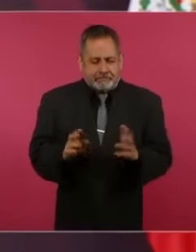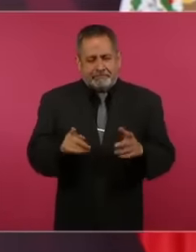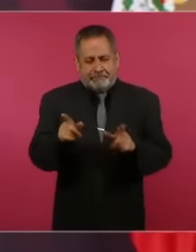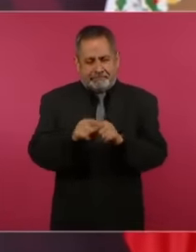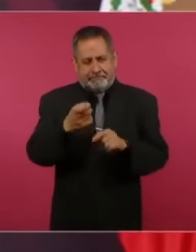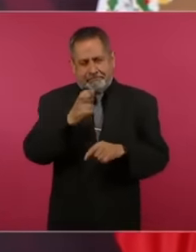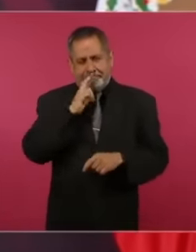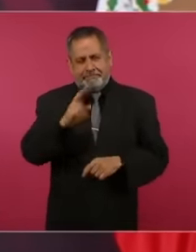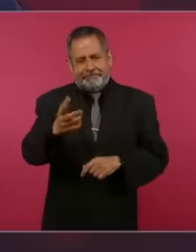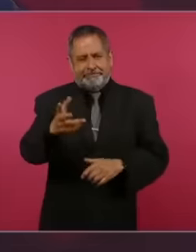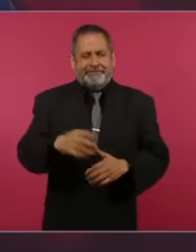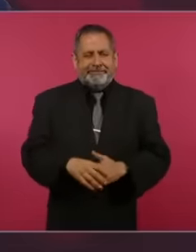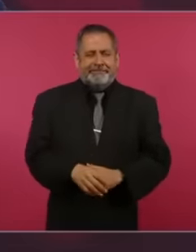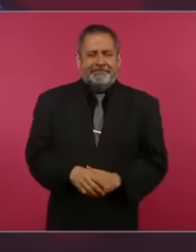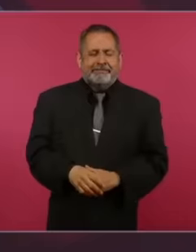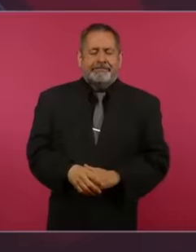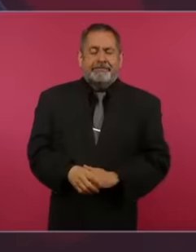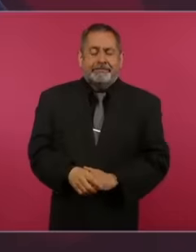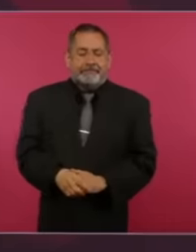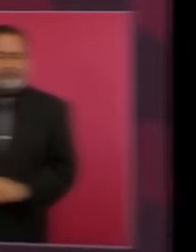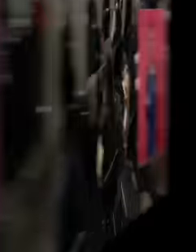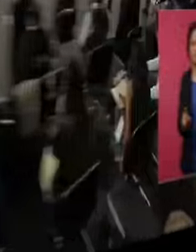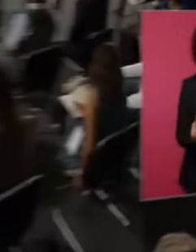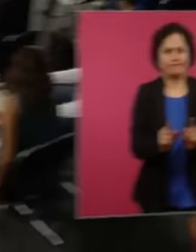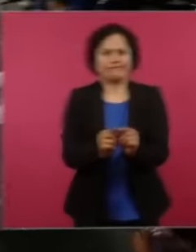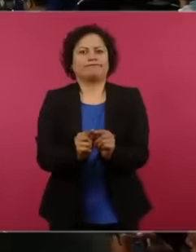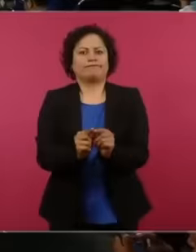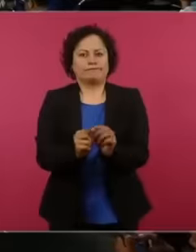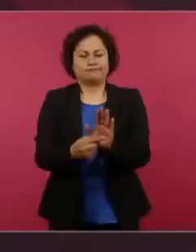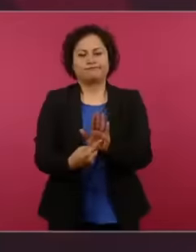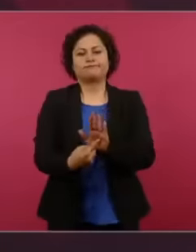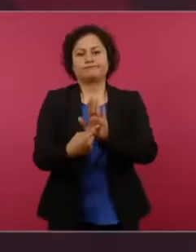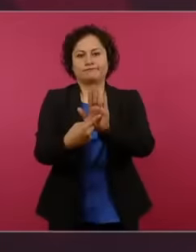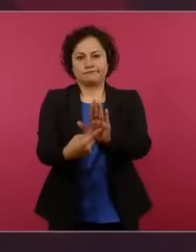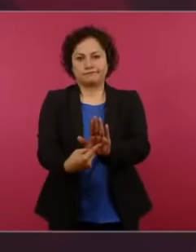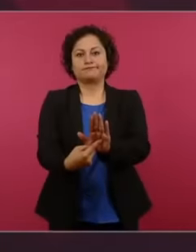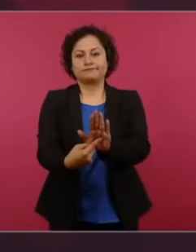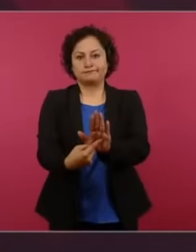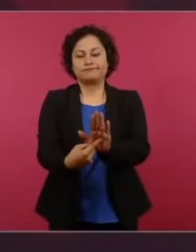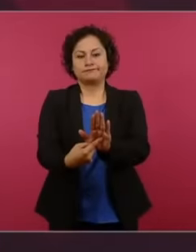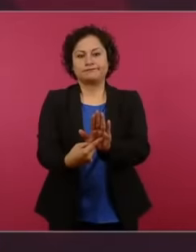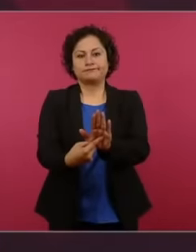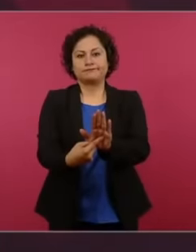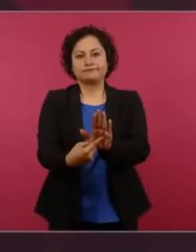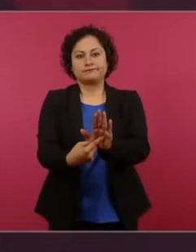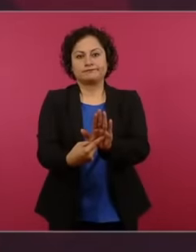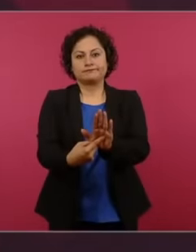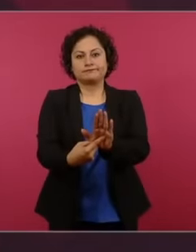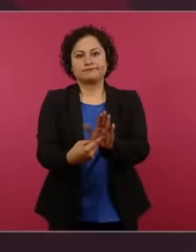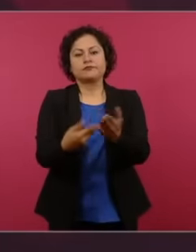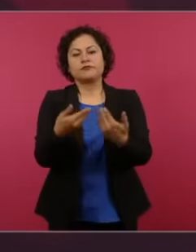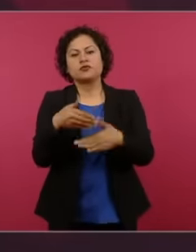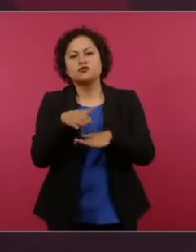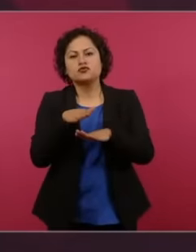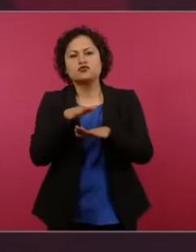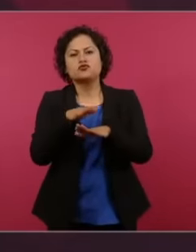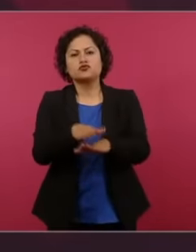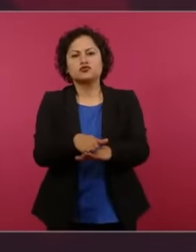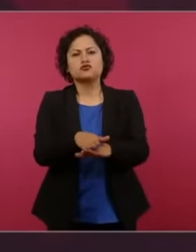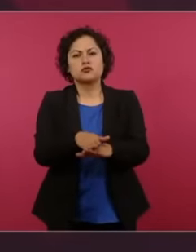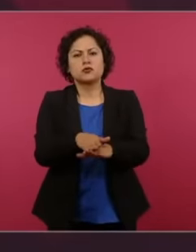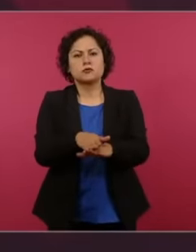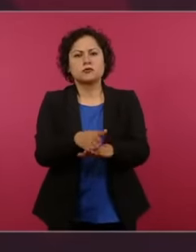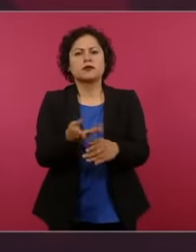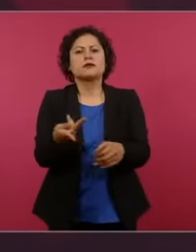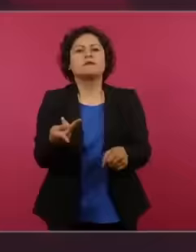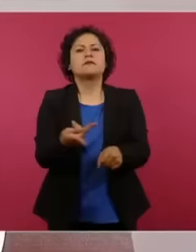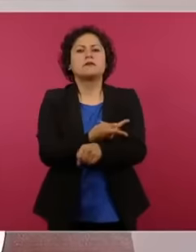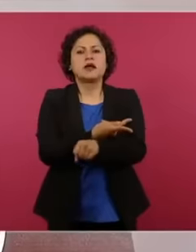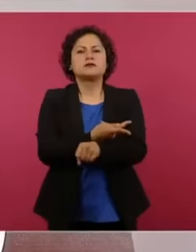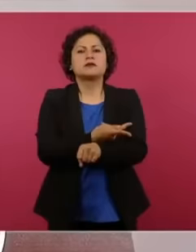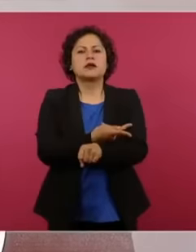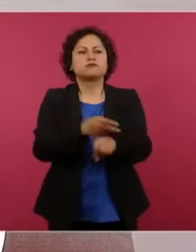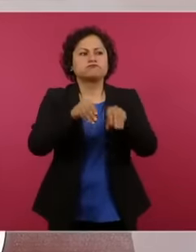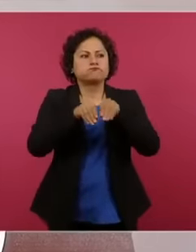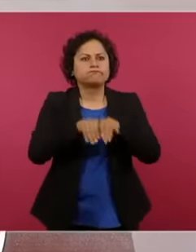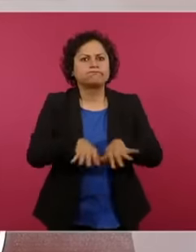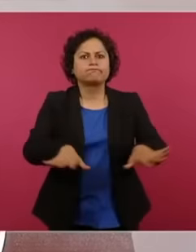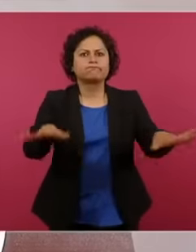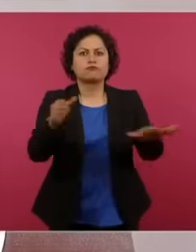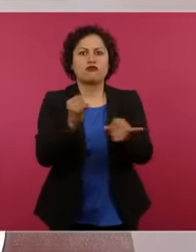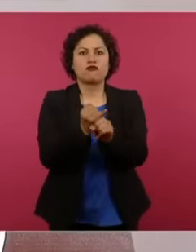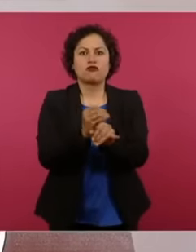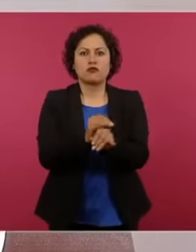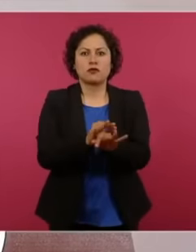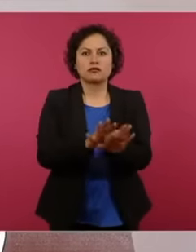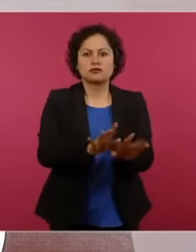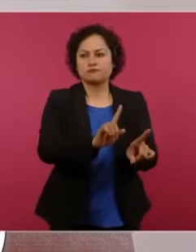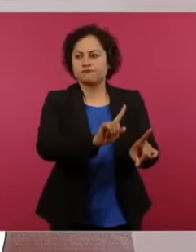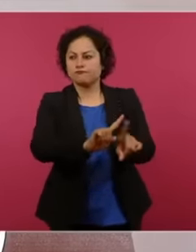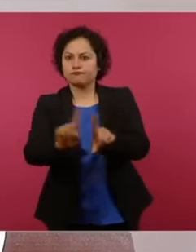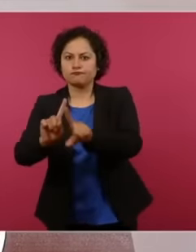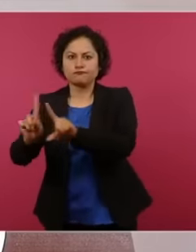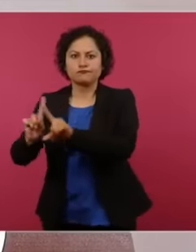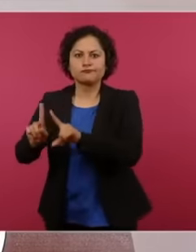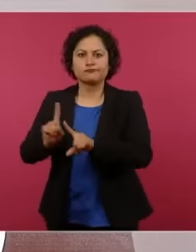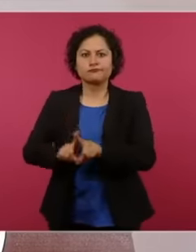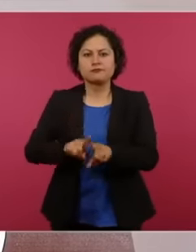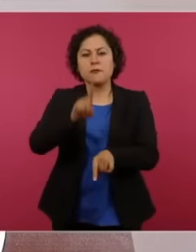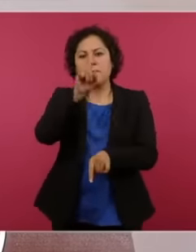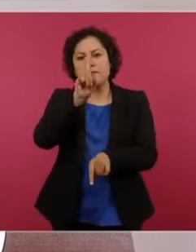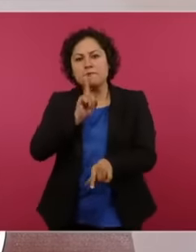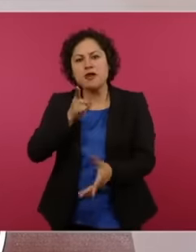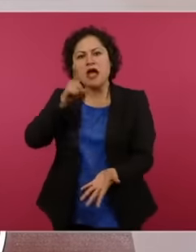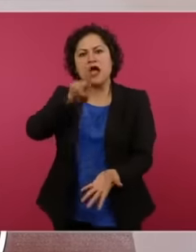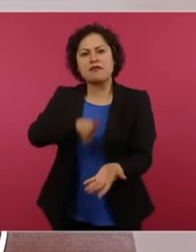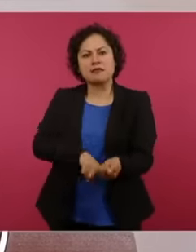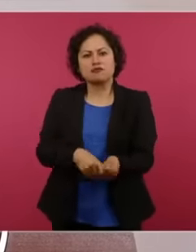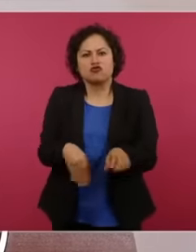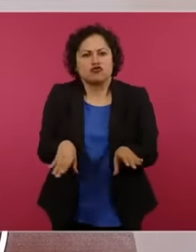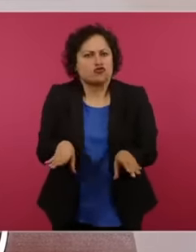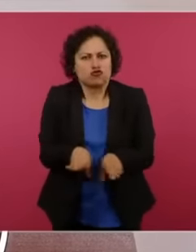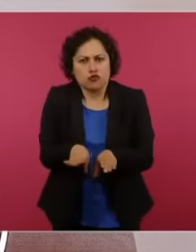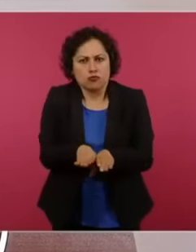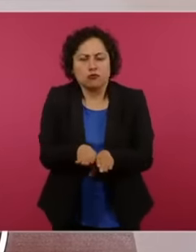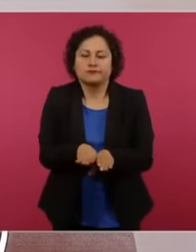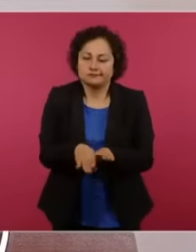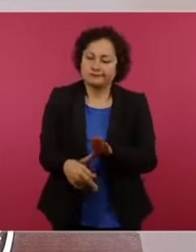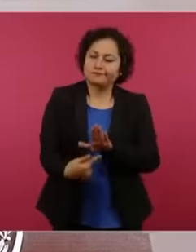response How people lie in the conventional media, which are really manipulative,